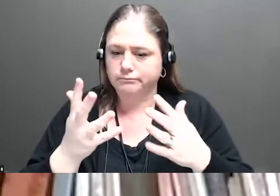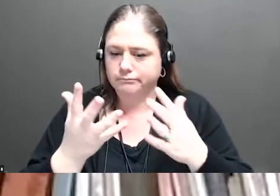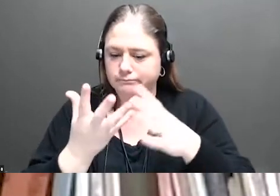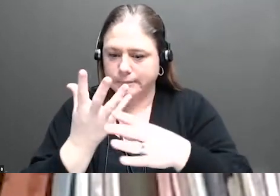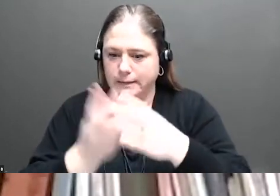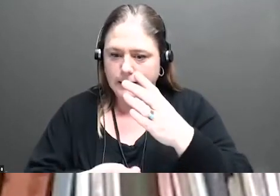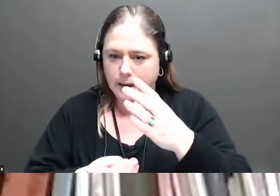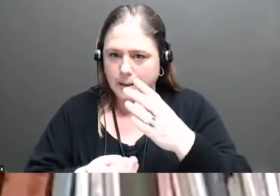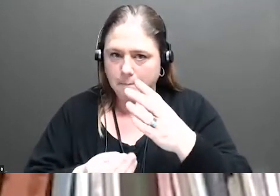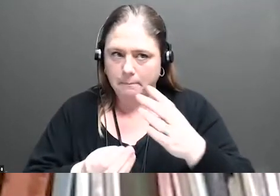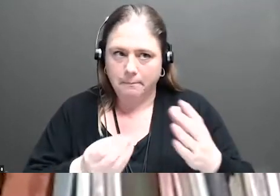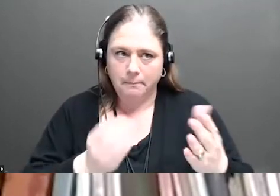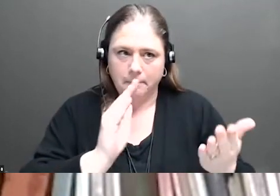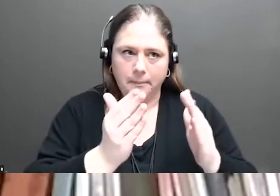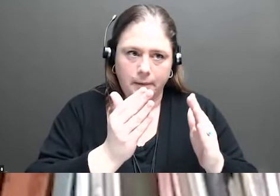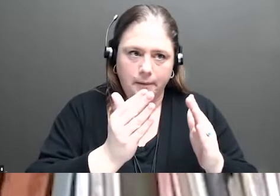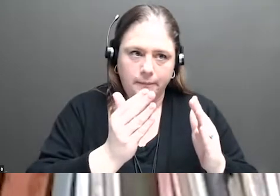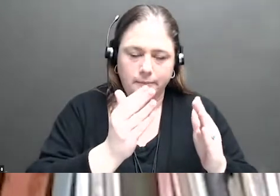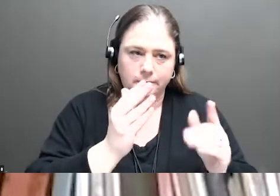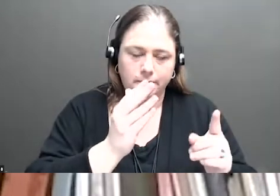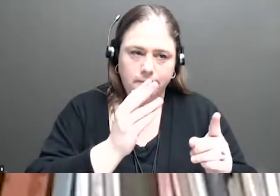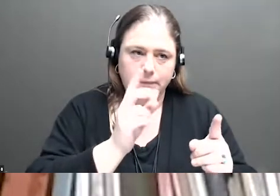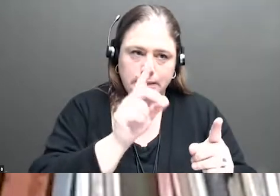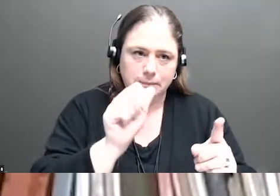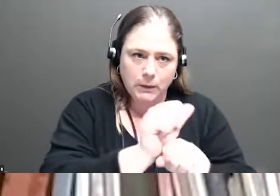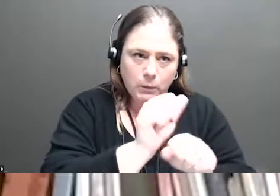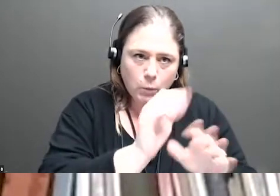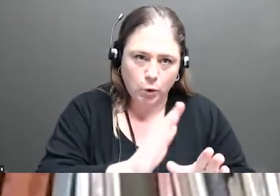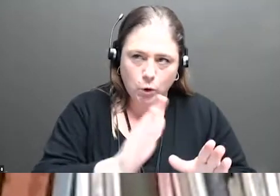with Disabilities and Employers who want an Inclusive Workplace but lack